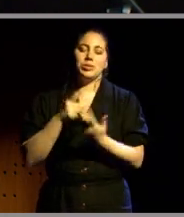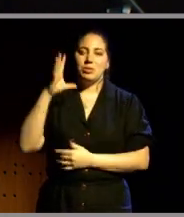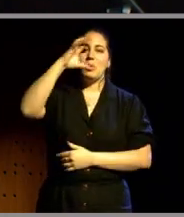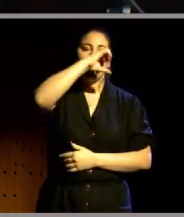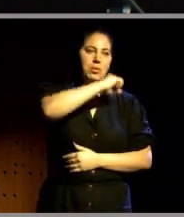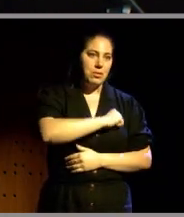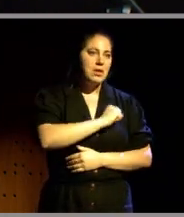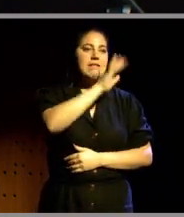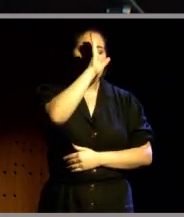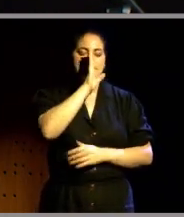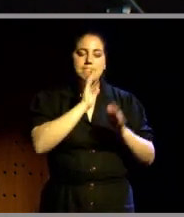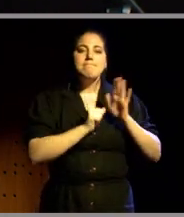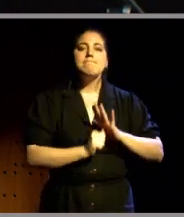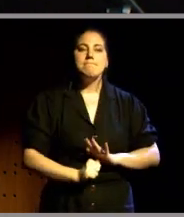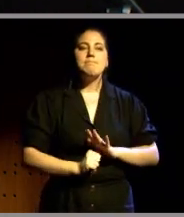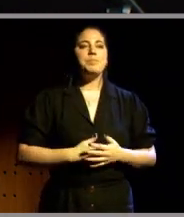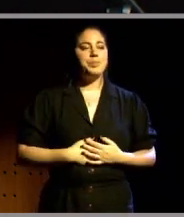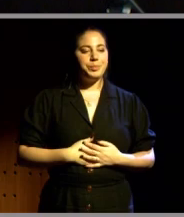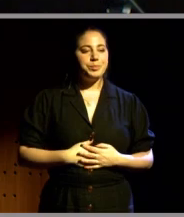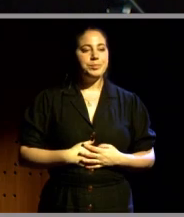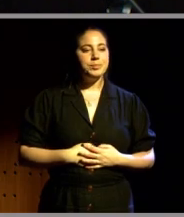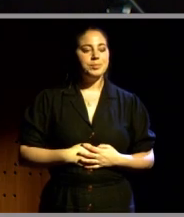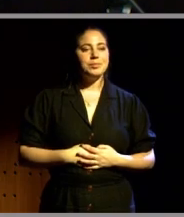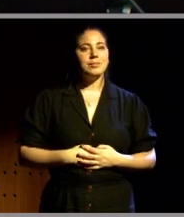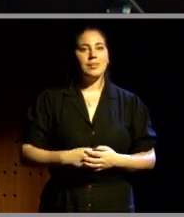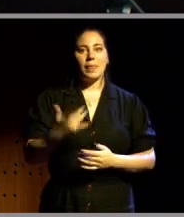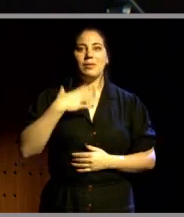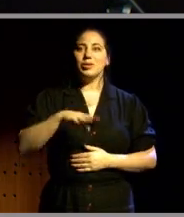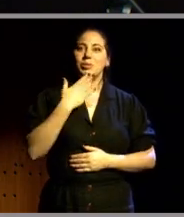And yeah, so in saying all that, I'd like to also thank